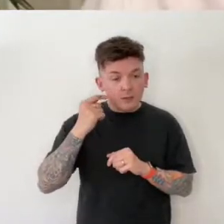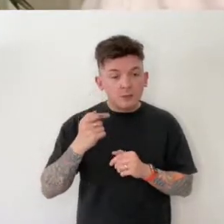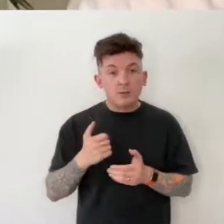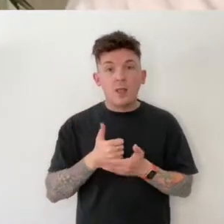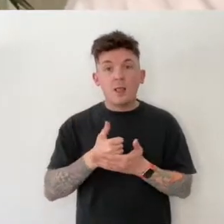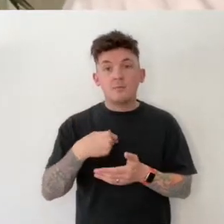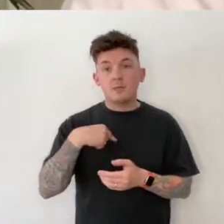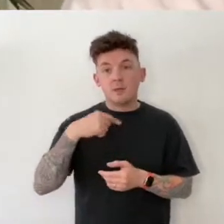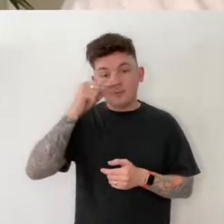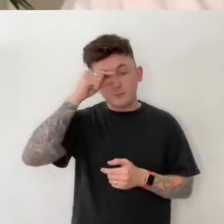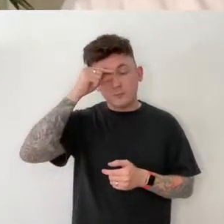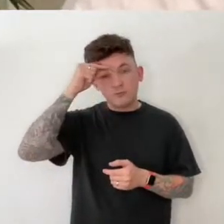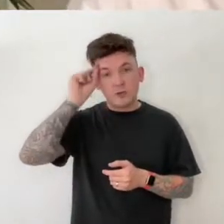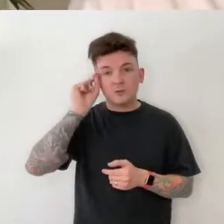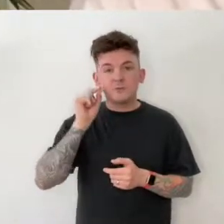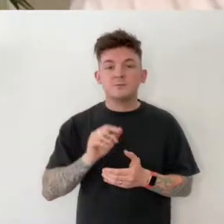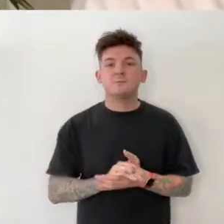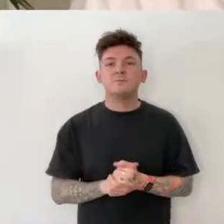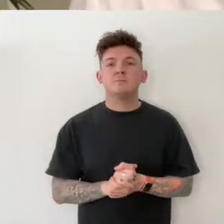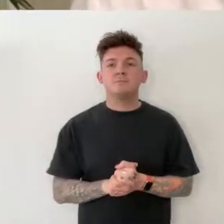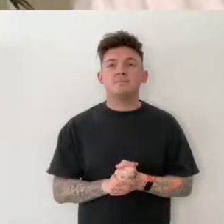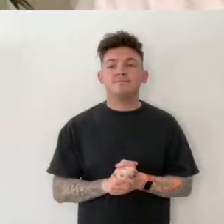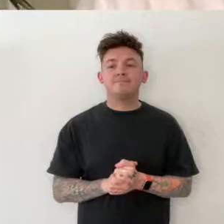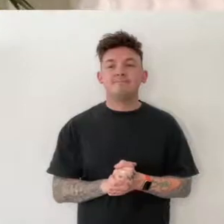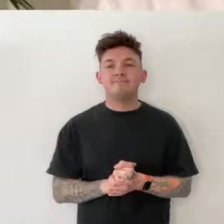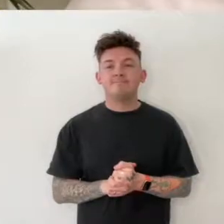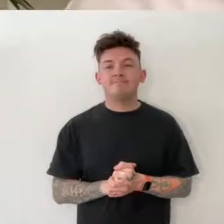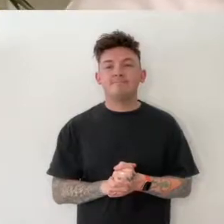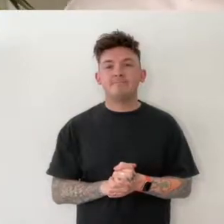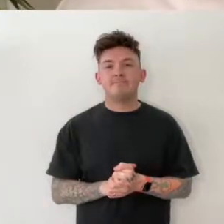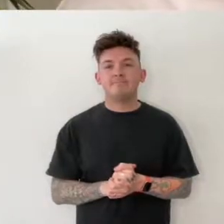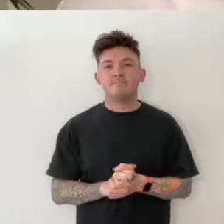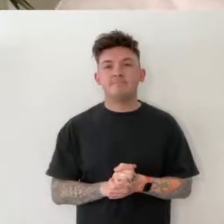bit! yes exactly. see, i'm already learning new tricks. i'm gonna pause and we're gonna